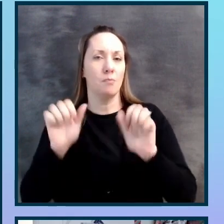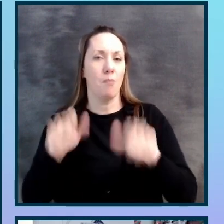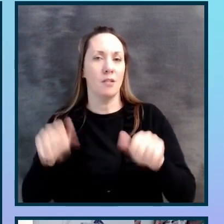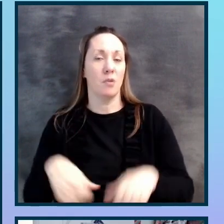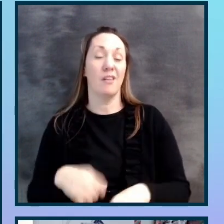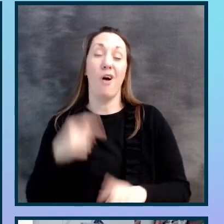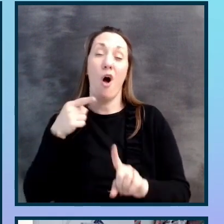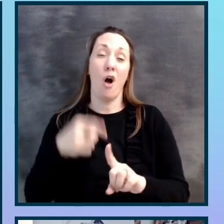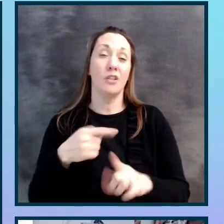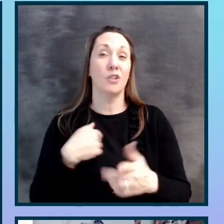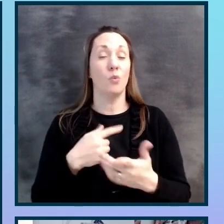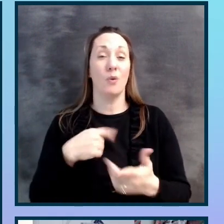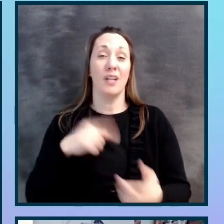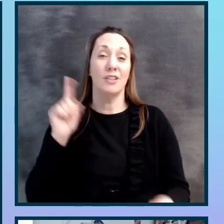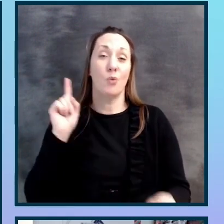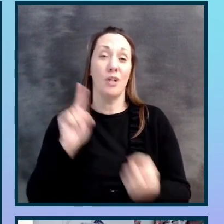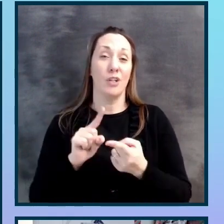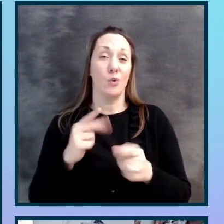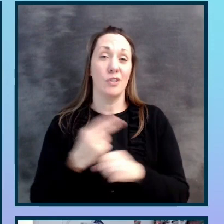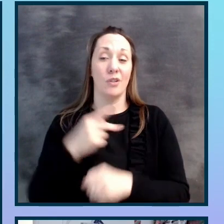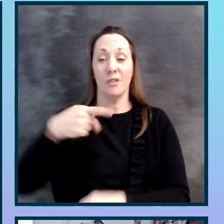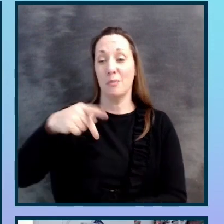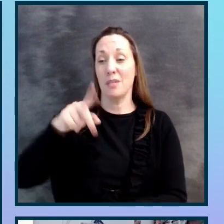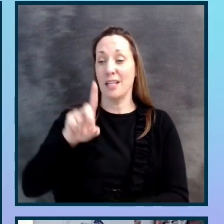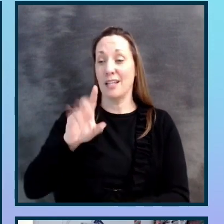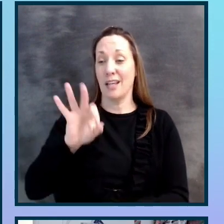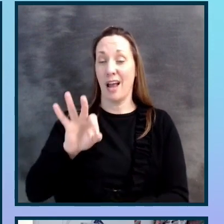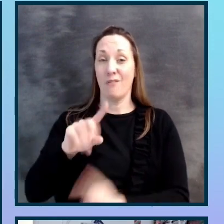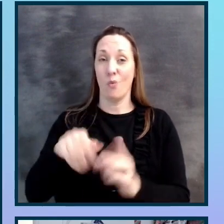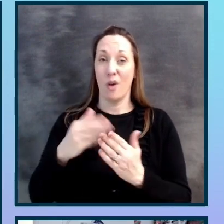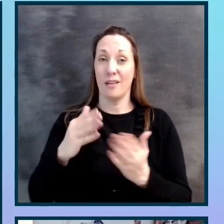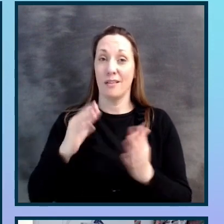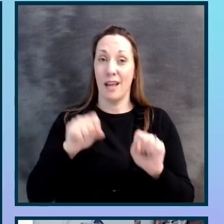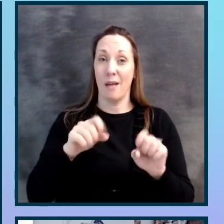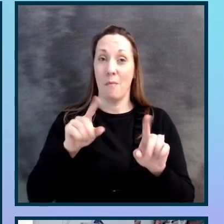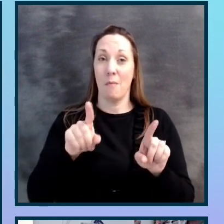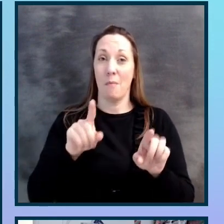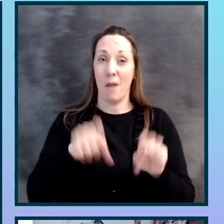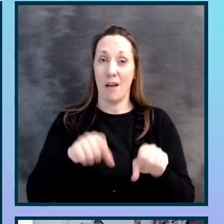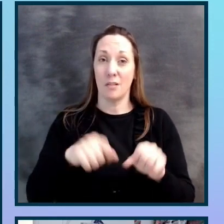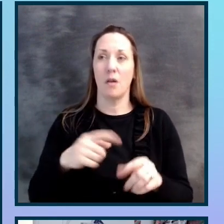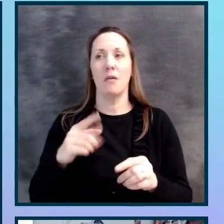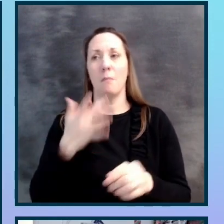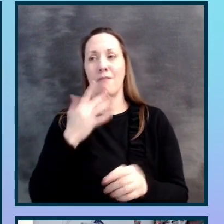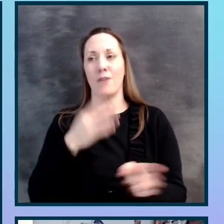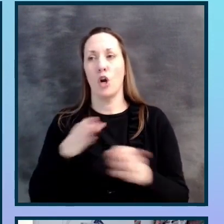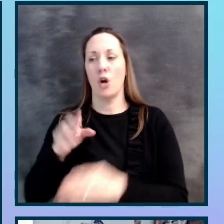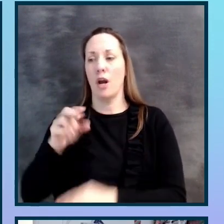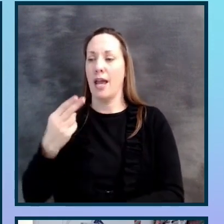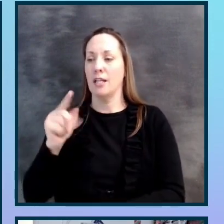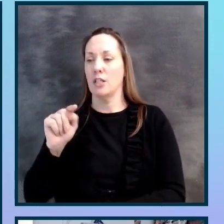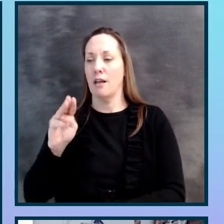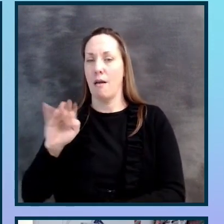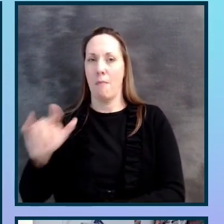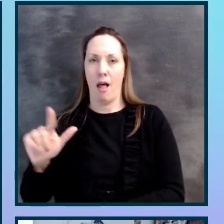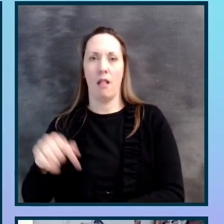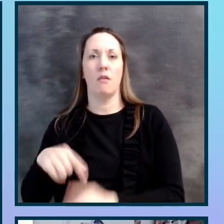our use of PDFs whenever possible and use HTML pages to present the content that screen readers can read and that could be navigated